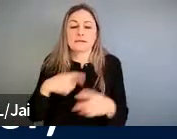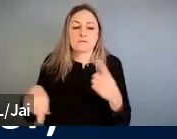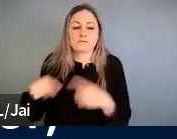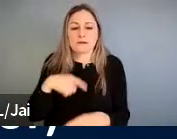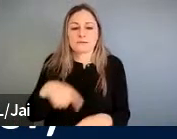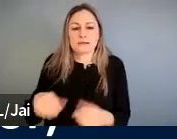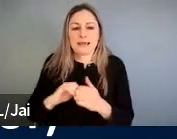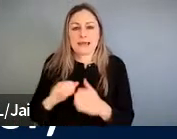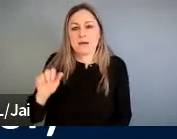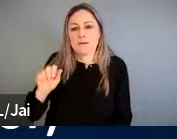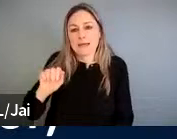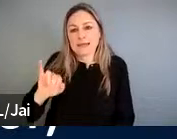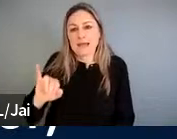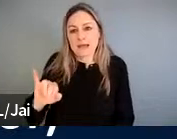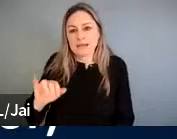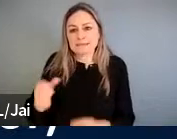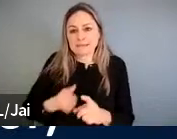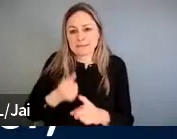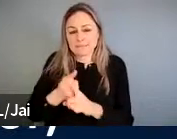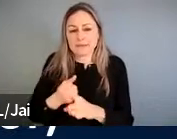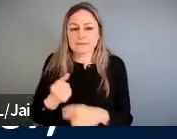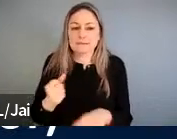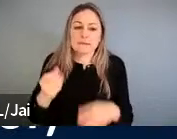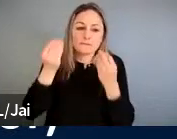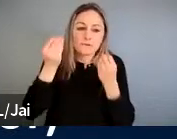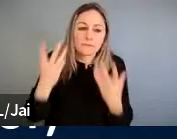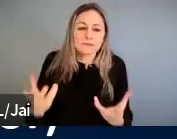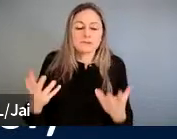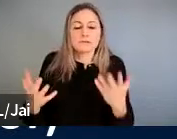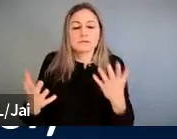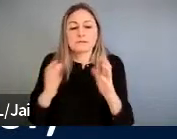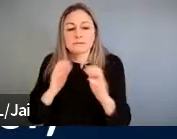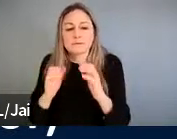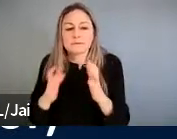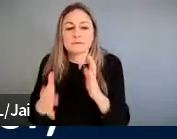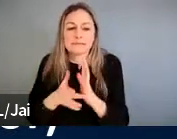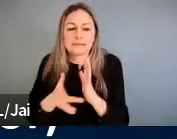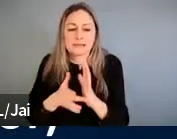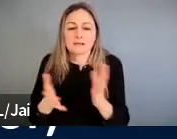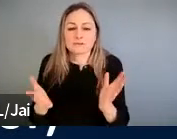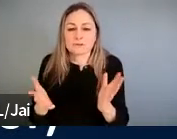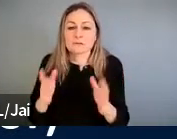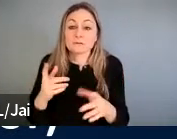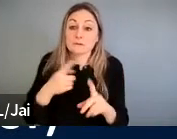impacting Information Communication Technology both in the positive, but also in the risk.